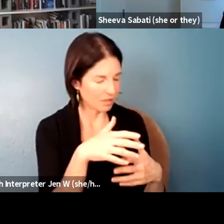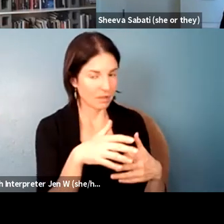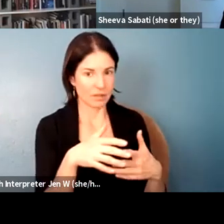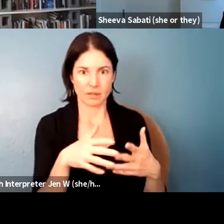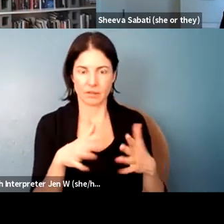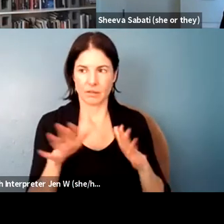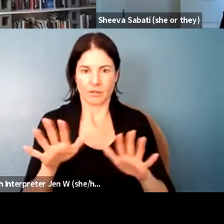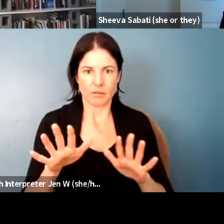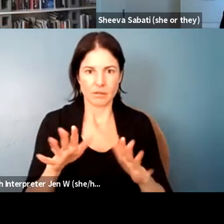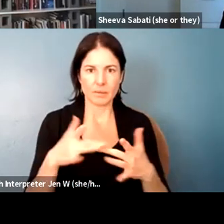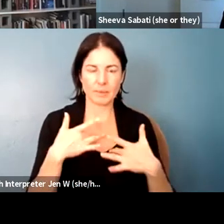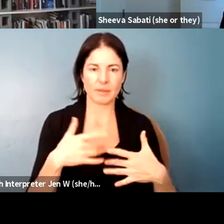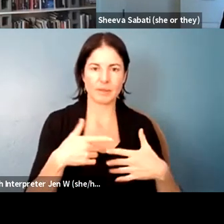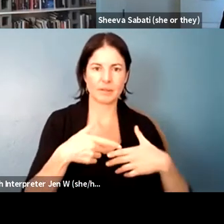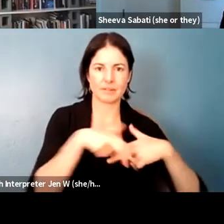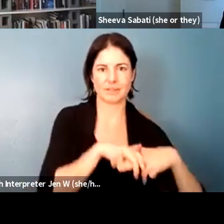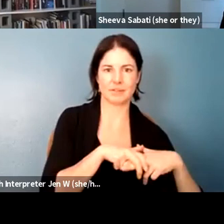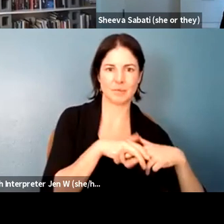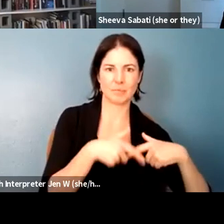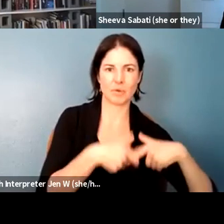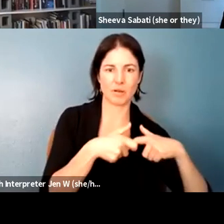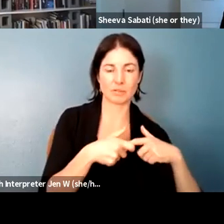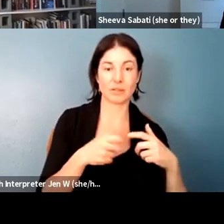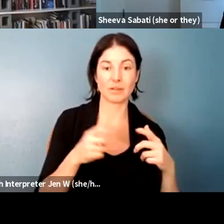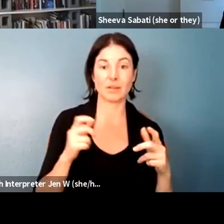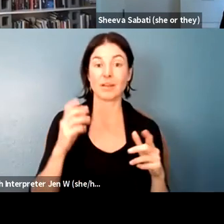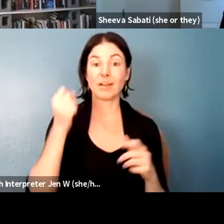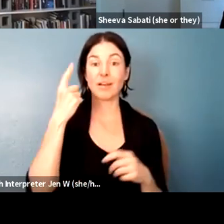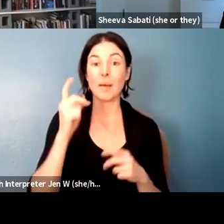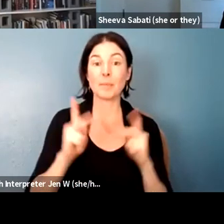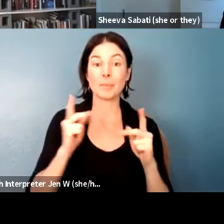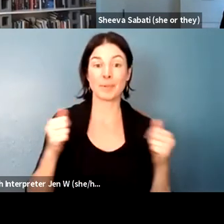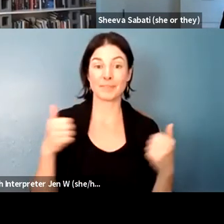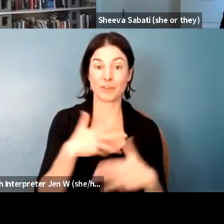And it's just them. People are afraid to pause. That's the way